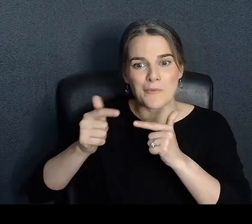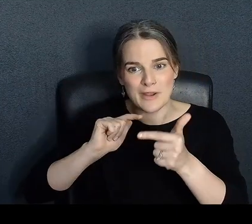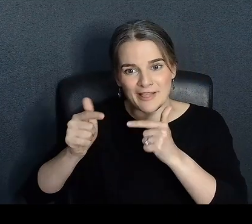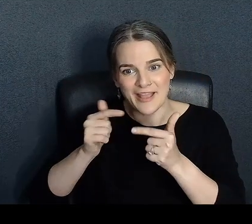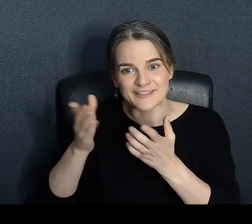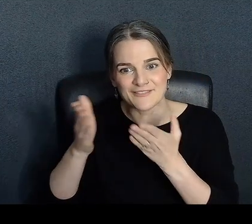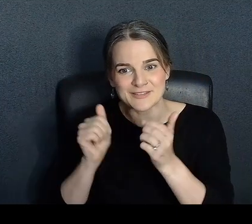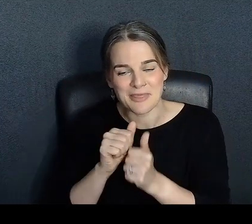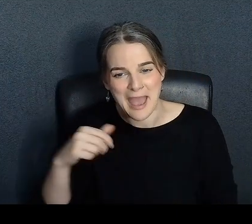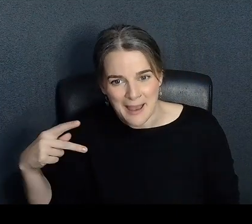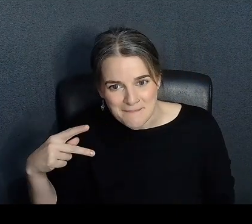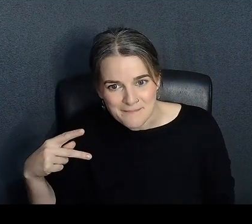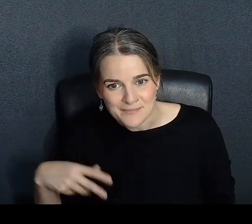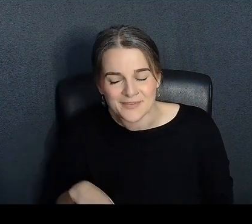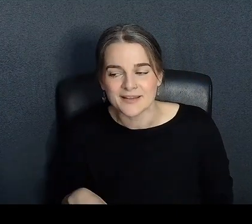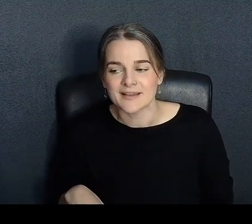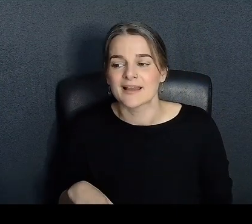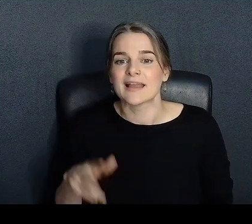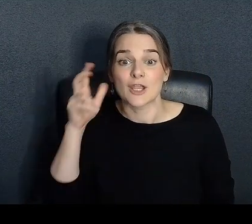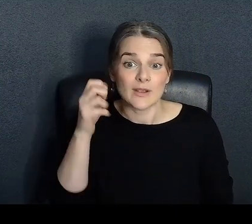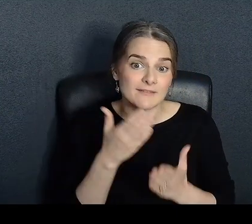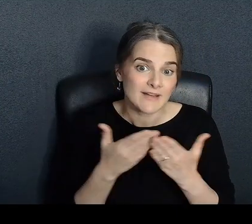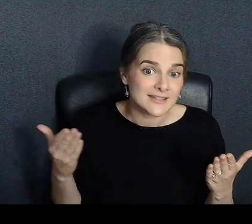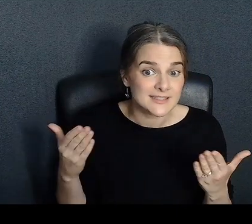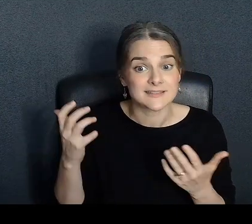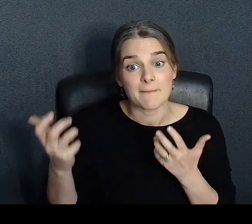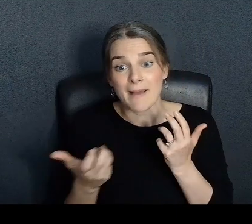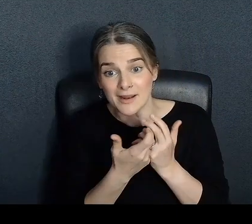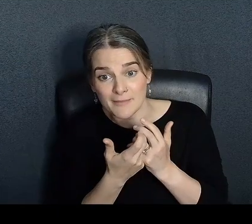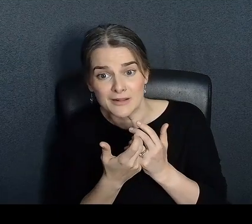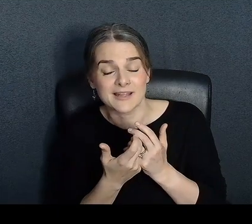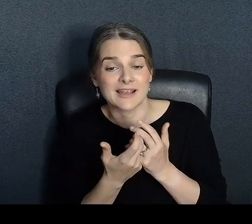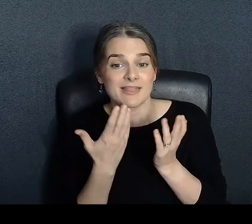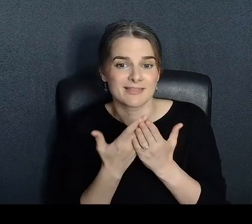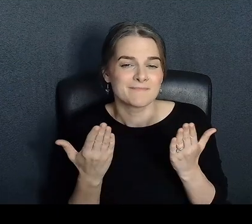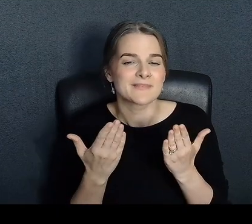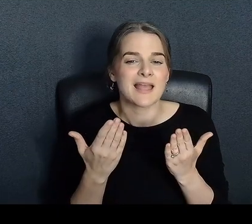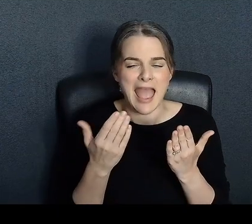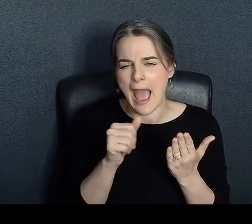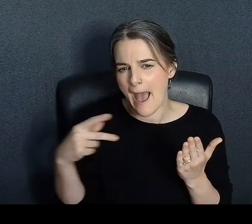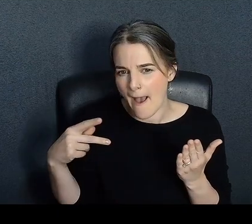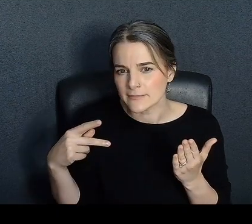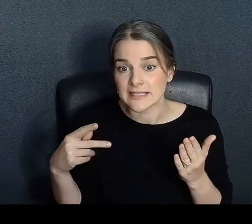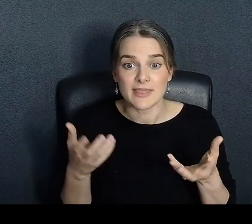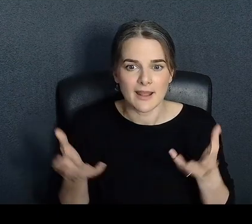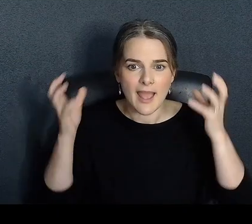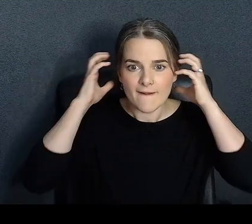aid compatibility and applications, and also those headphone listening safeguards.